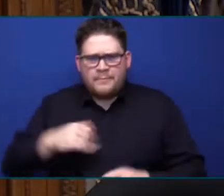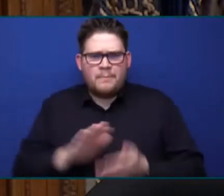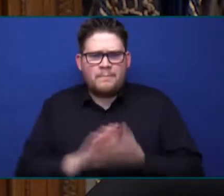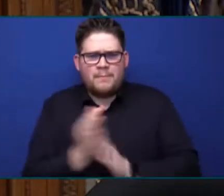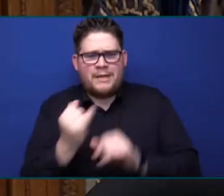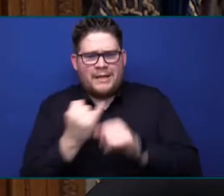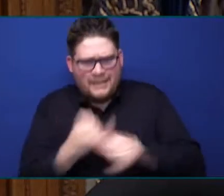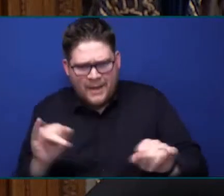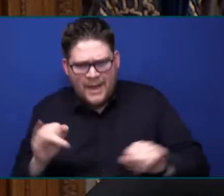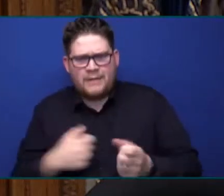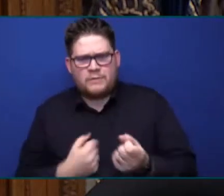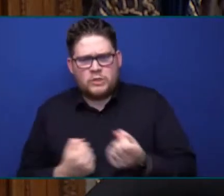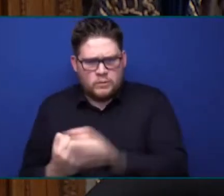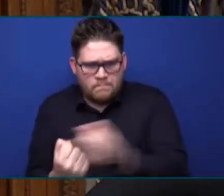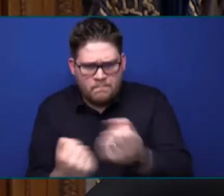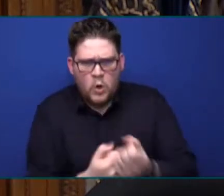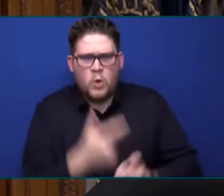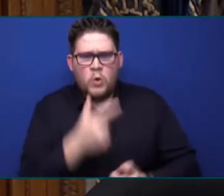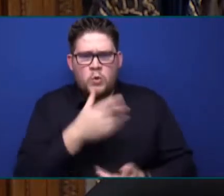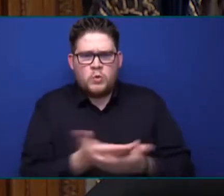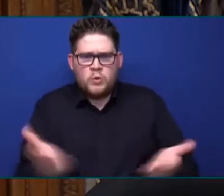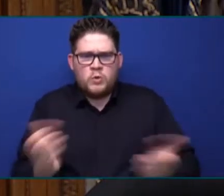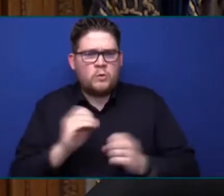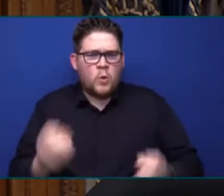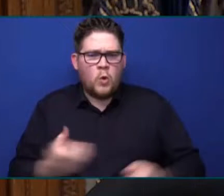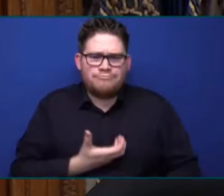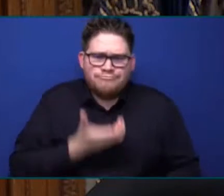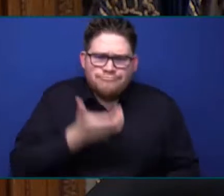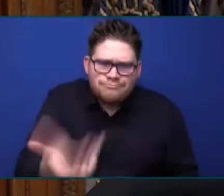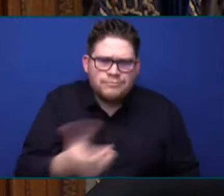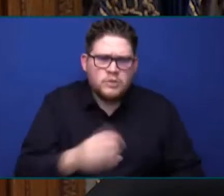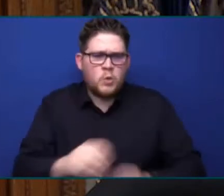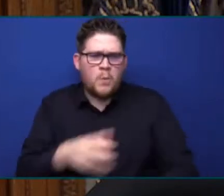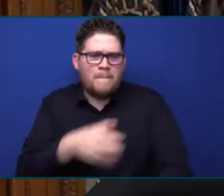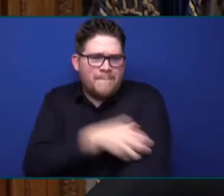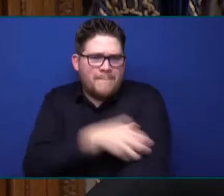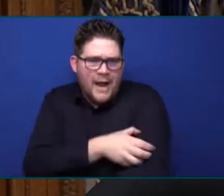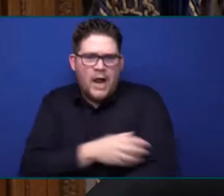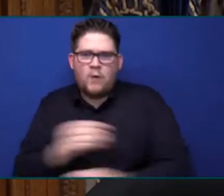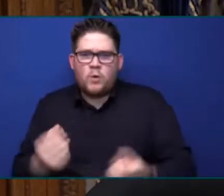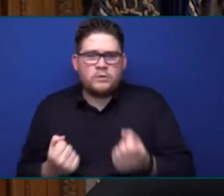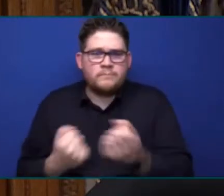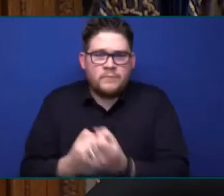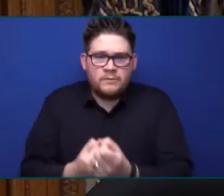I’ve experienced barriers with regard to health care, education, employment, transportation,